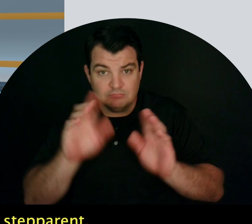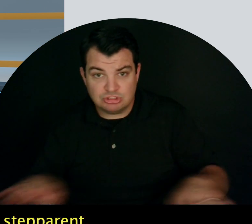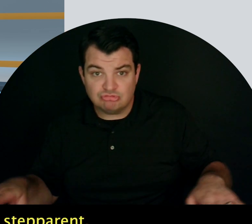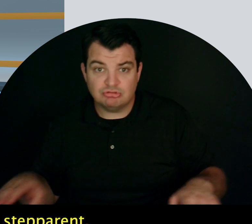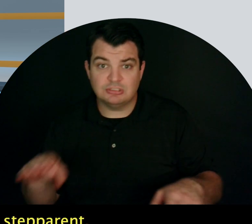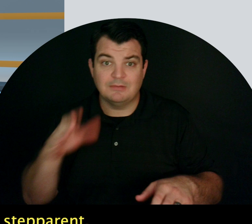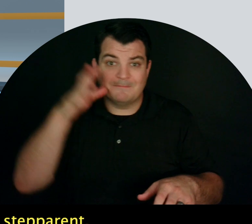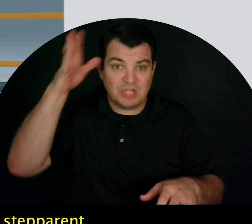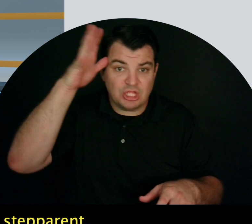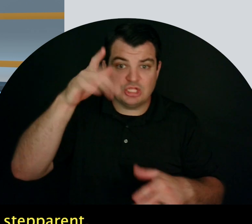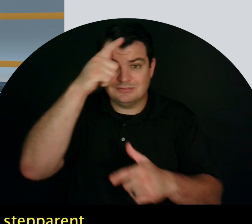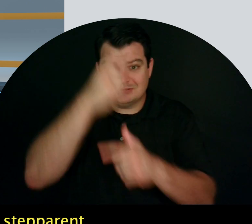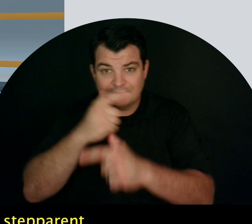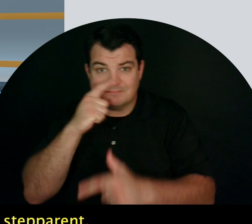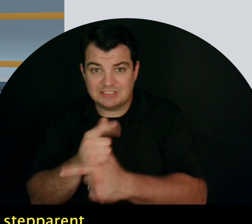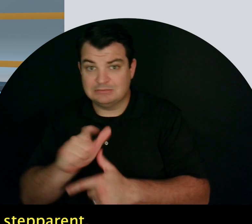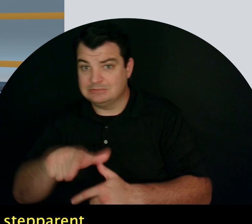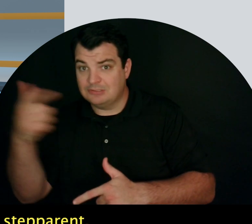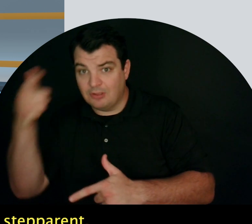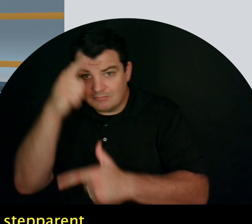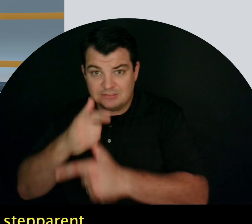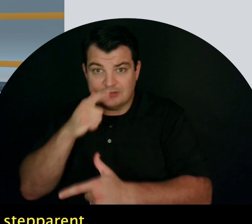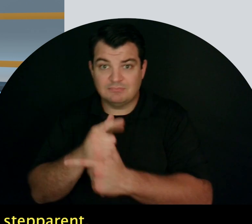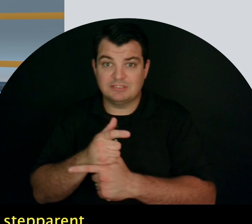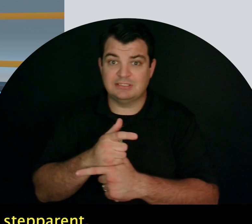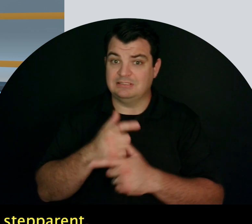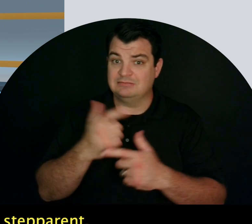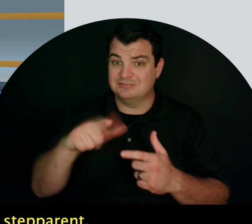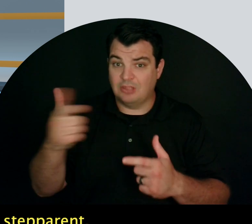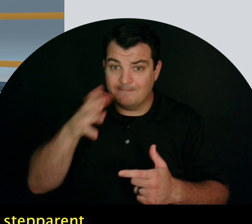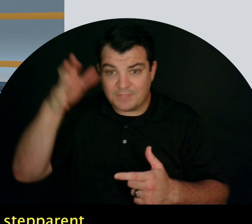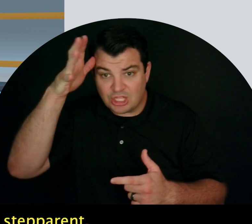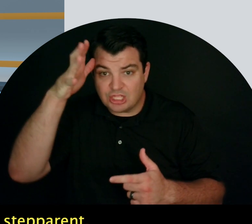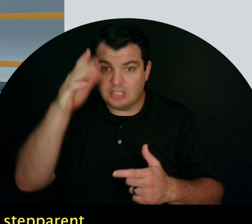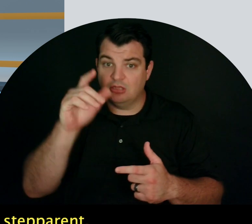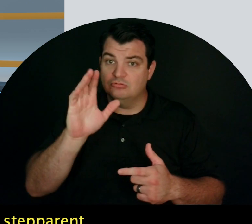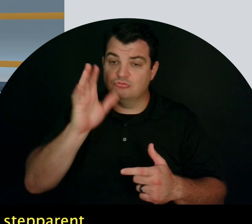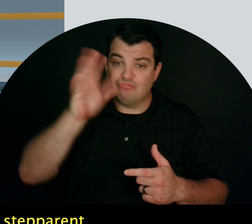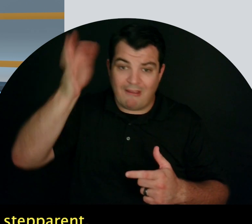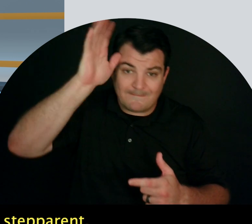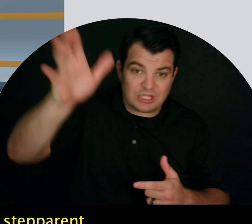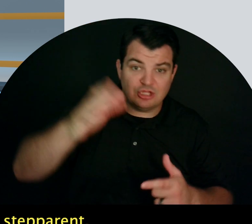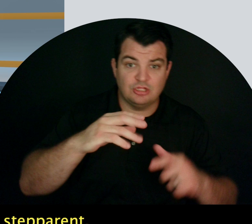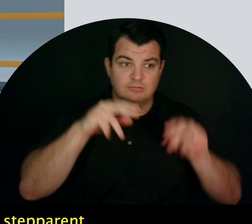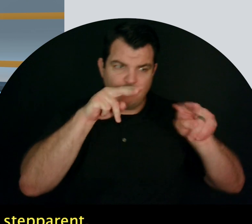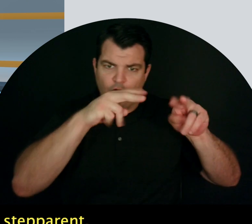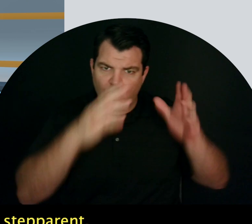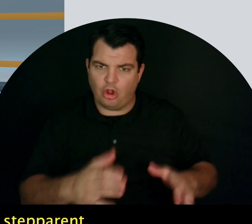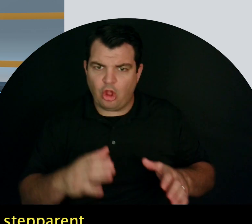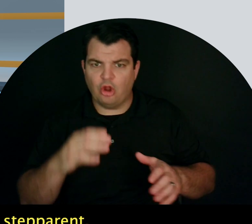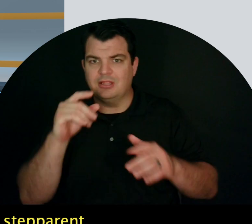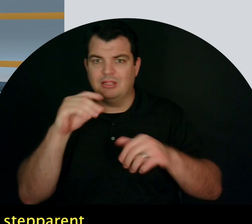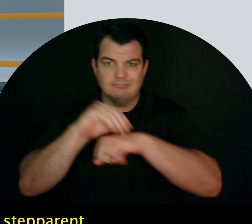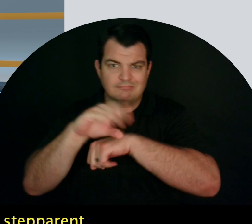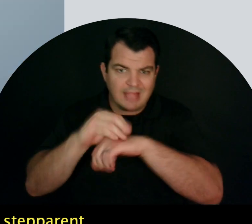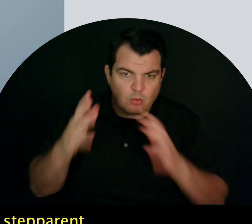parent, sibling, stepsibling, stepparent, grandparent, guardian, grandchild.